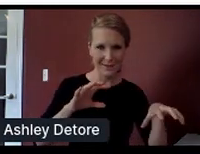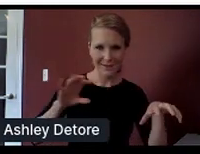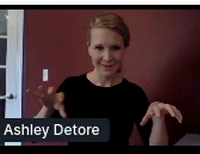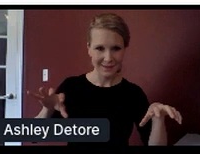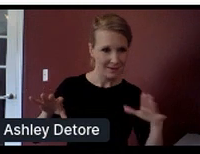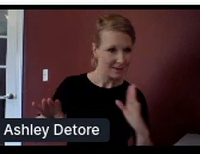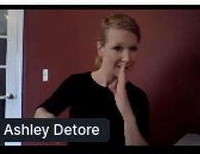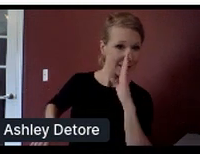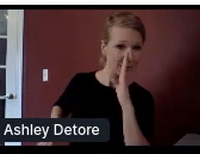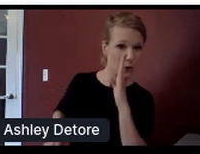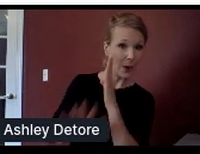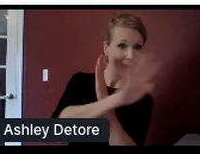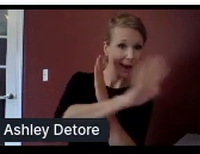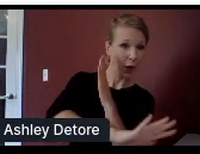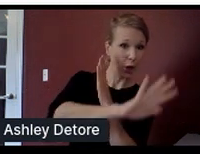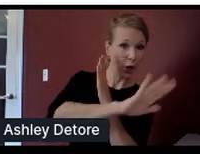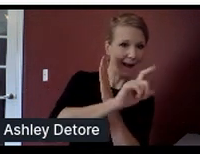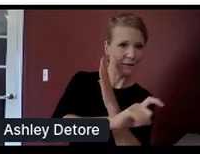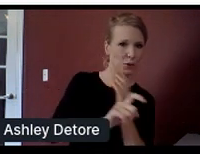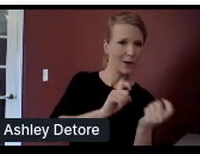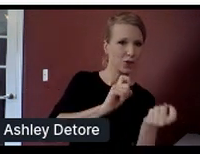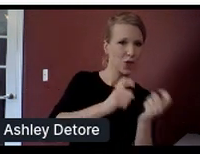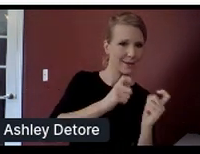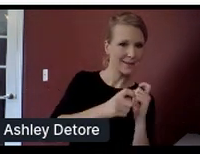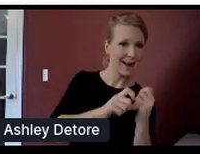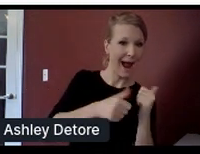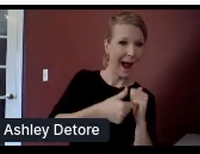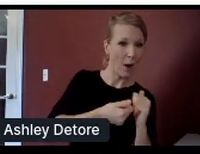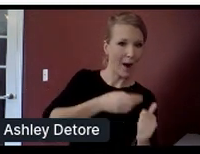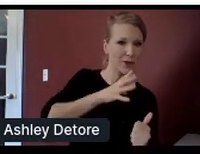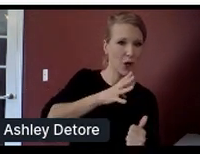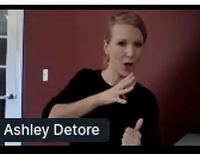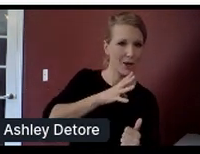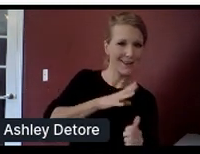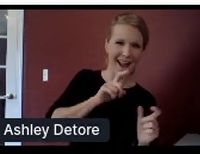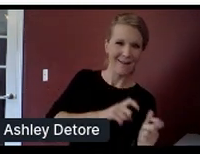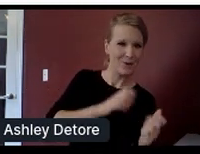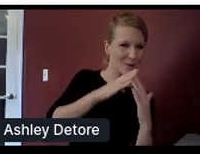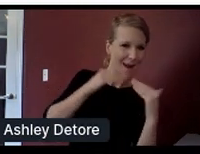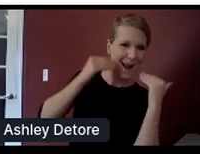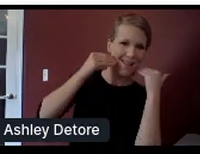know that I'm not a threat. I have to put on a smile sometimes,